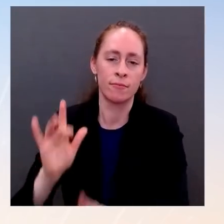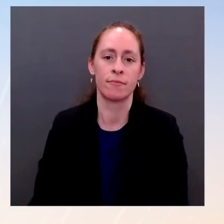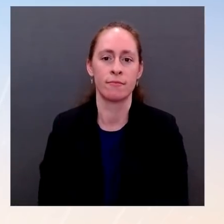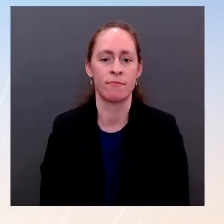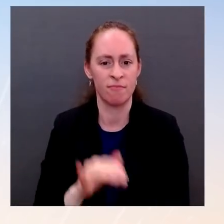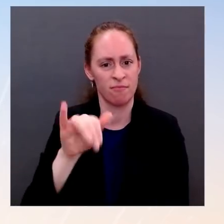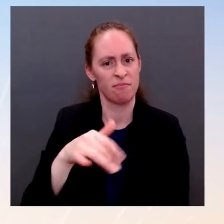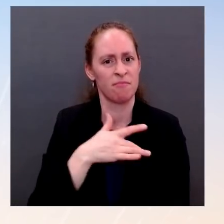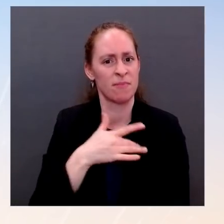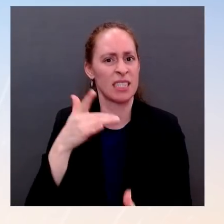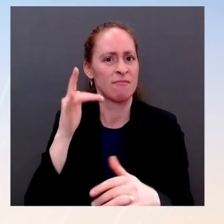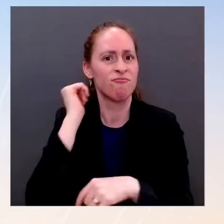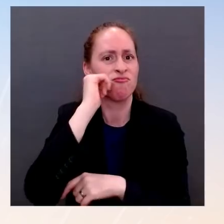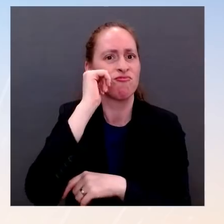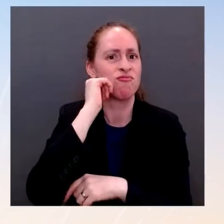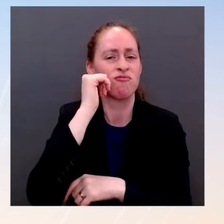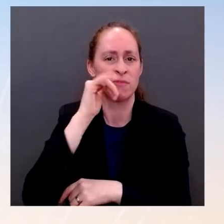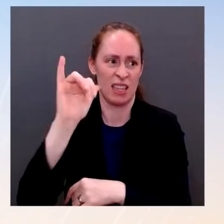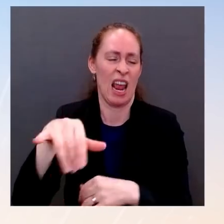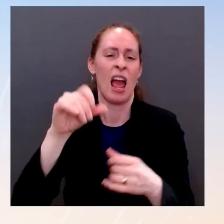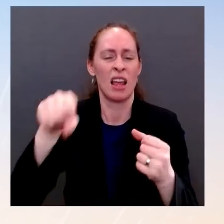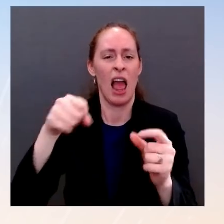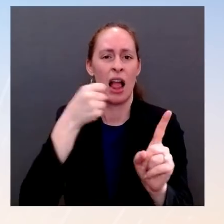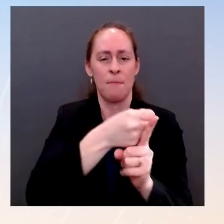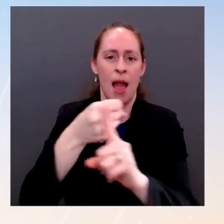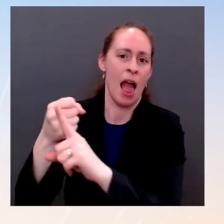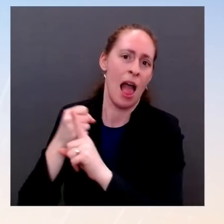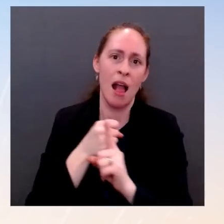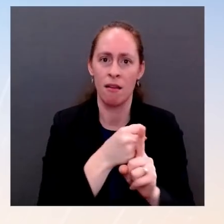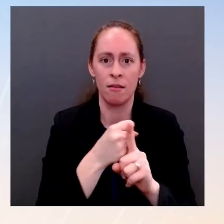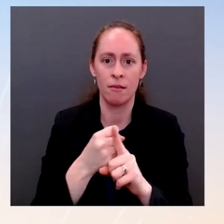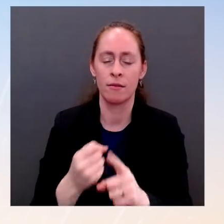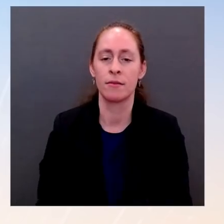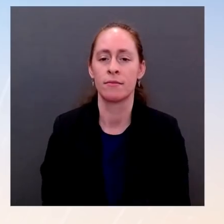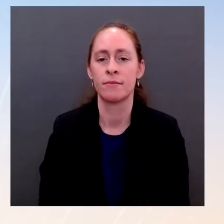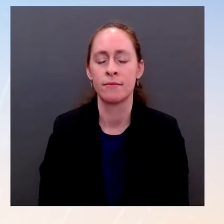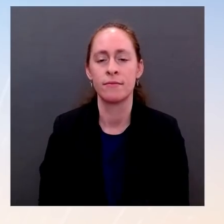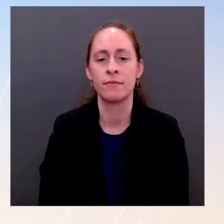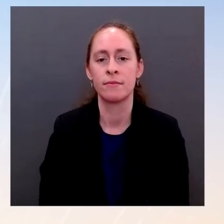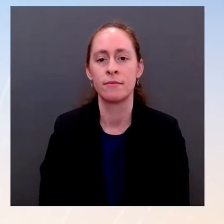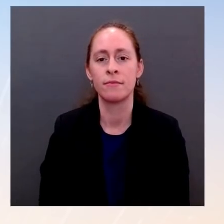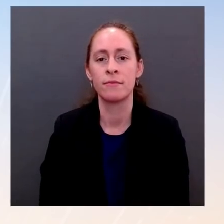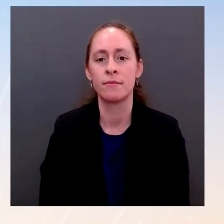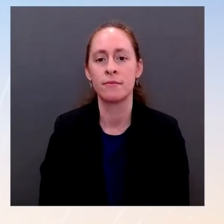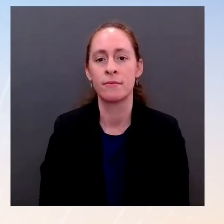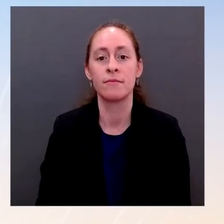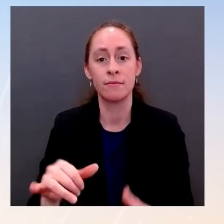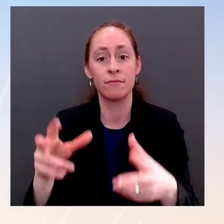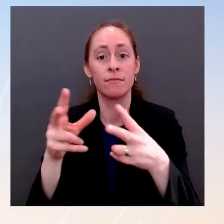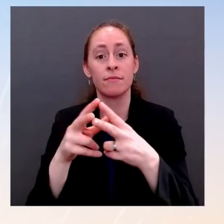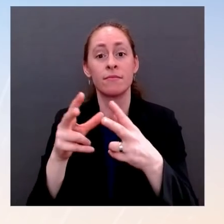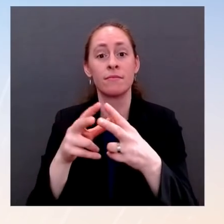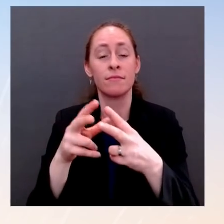that these sectors digitized quickly, and we need to catch up from a security and resilience, which we have made significant progress on in this first year.